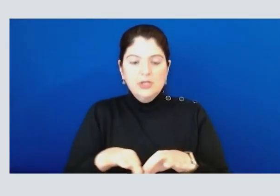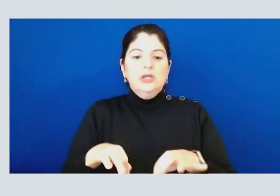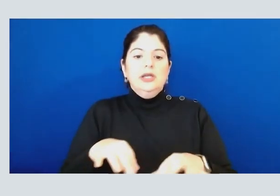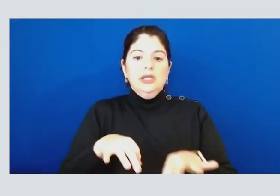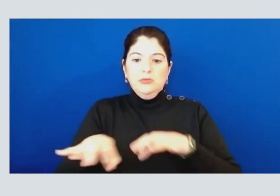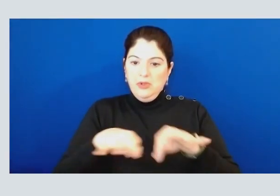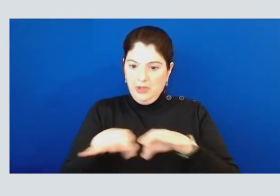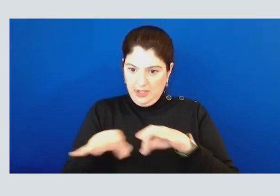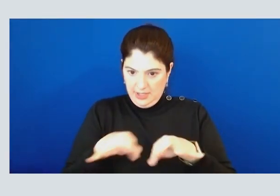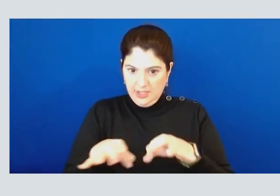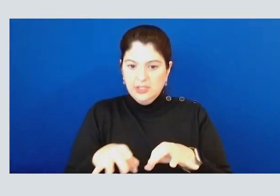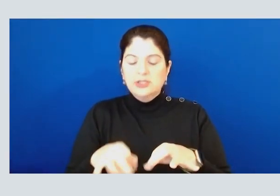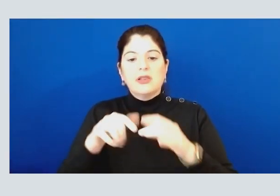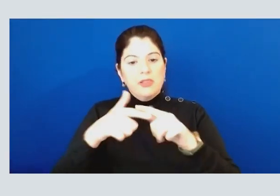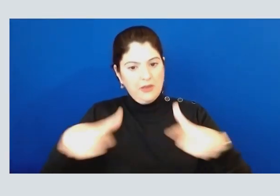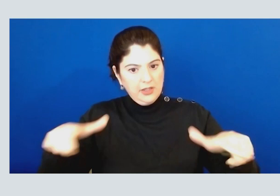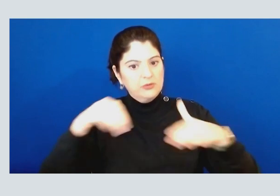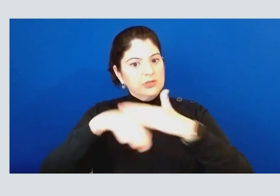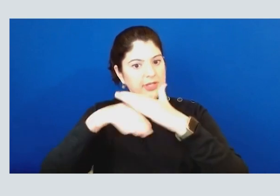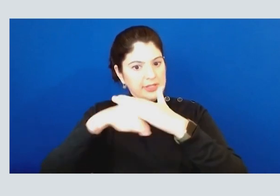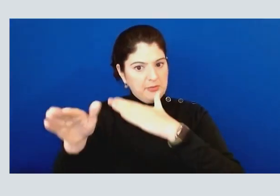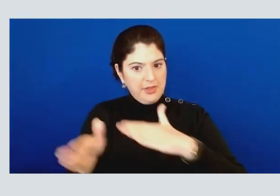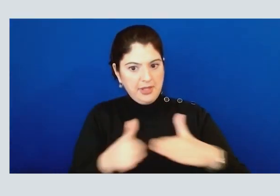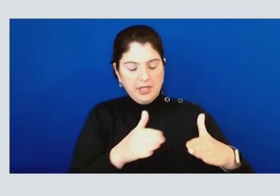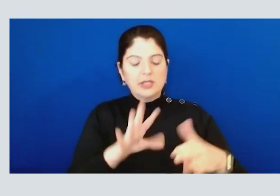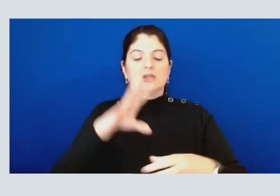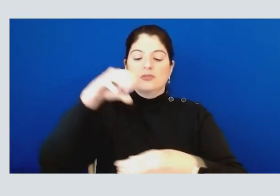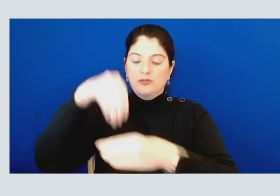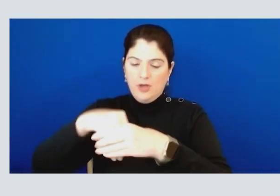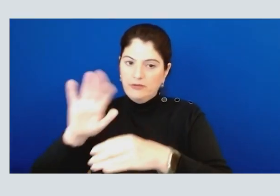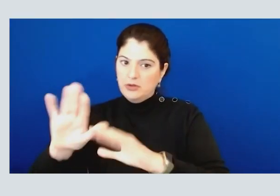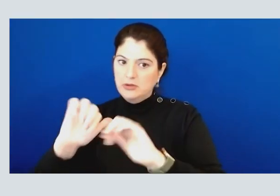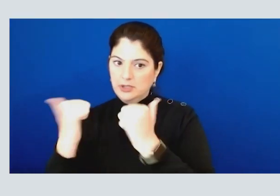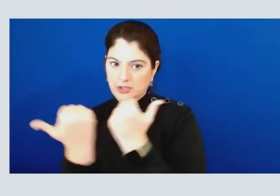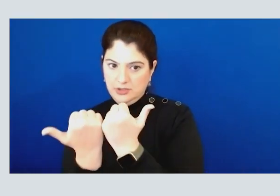language access is part of the services and programs they offer.